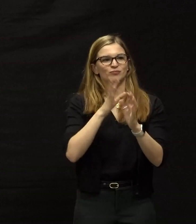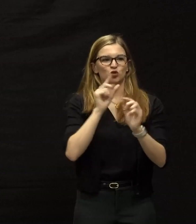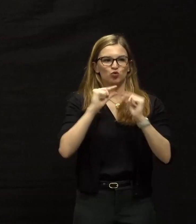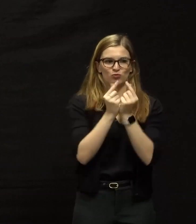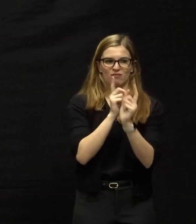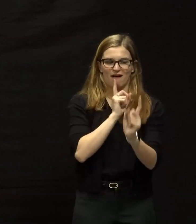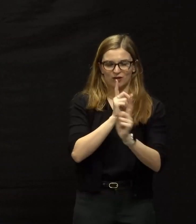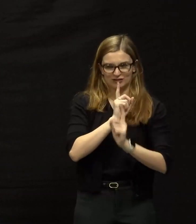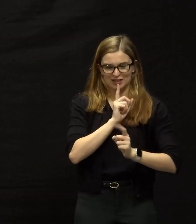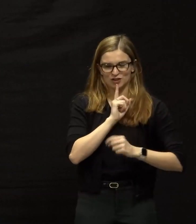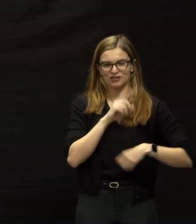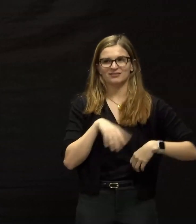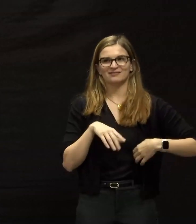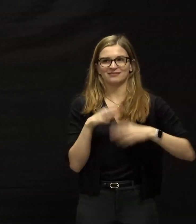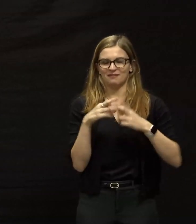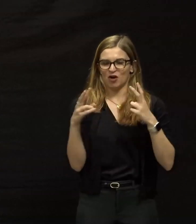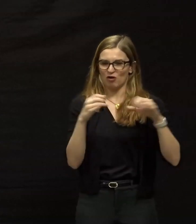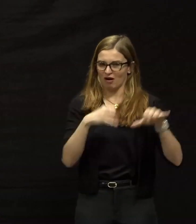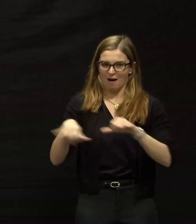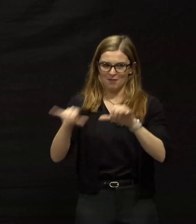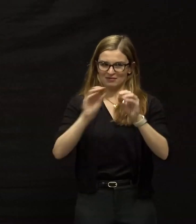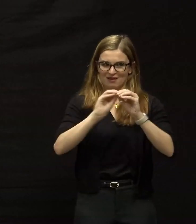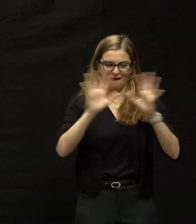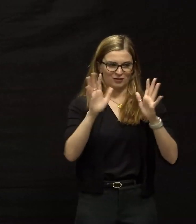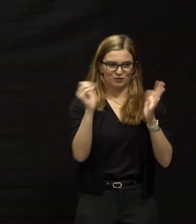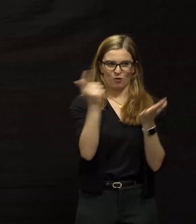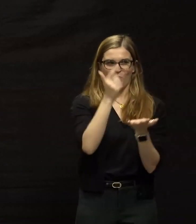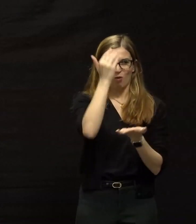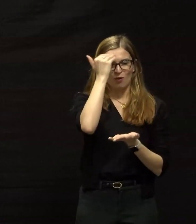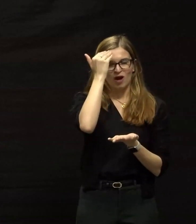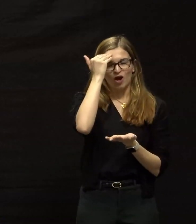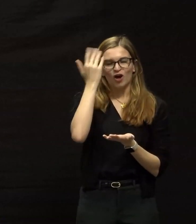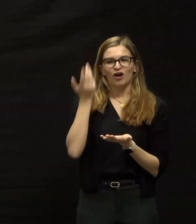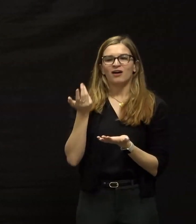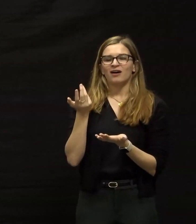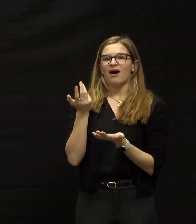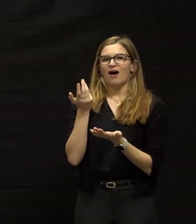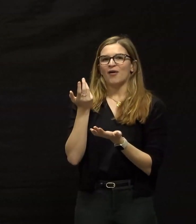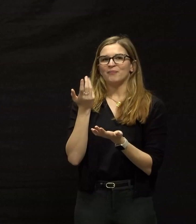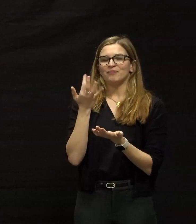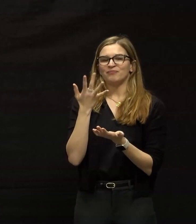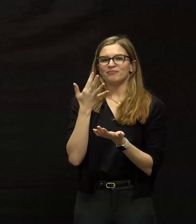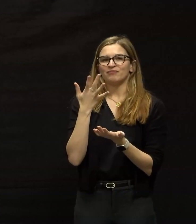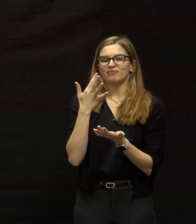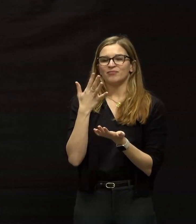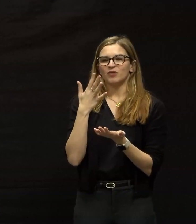you know, it's hard to participate in family conversations in large groups. This is very common that we see